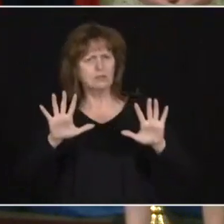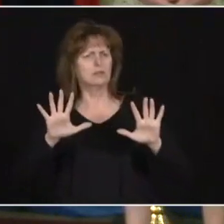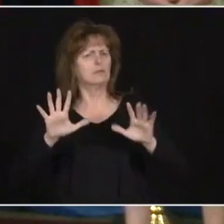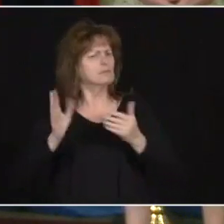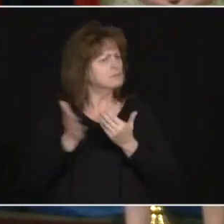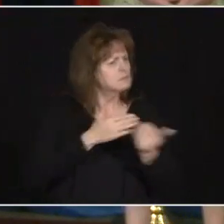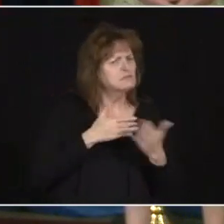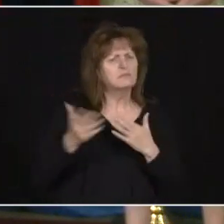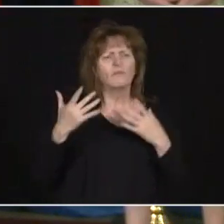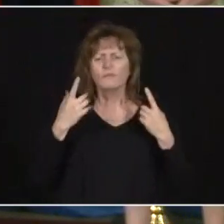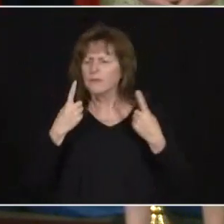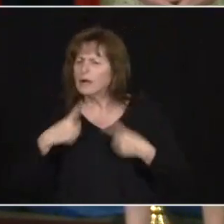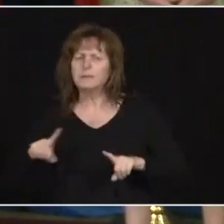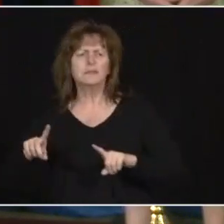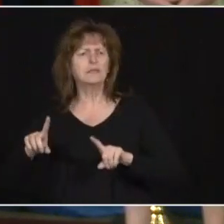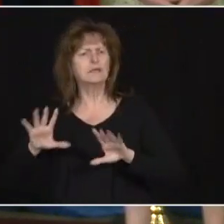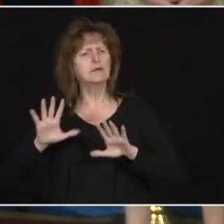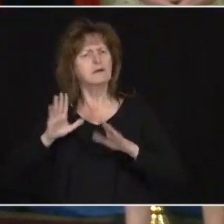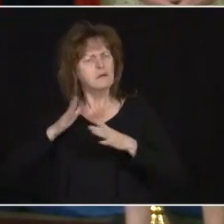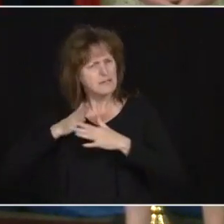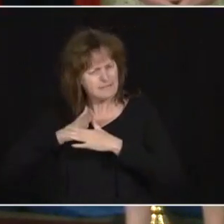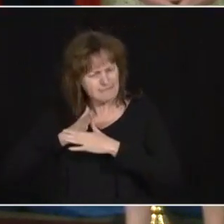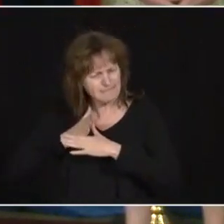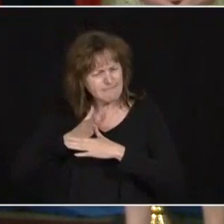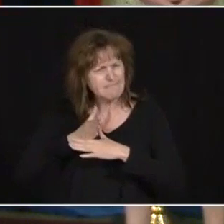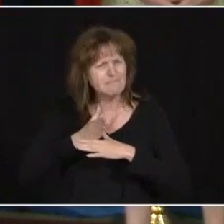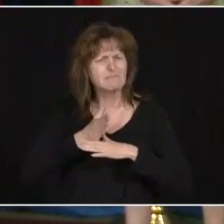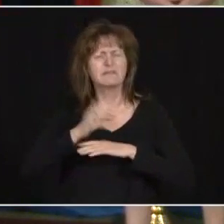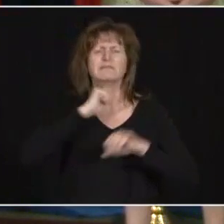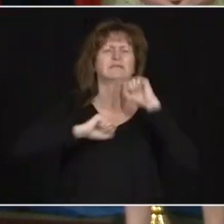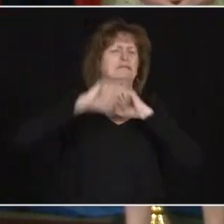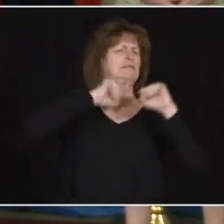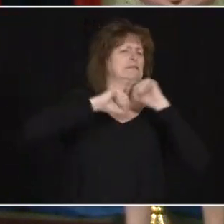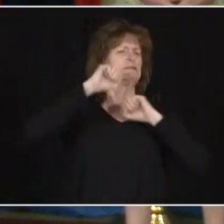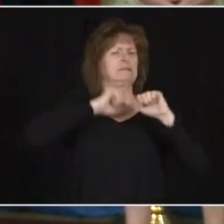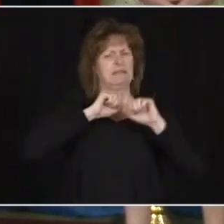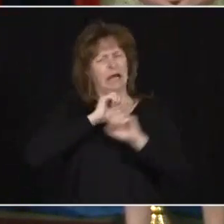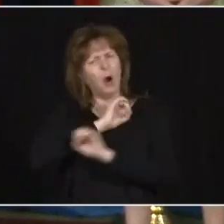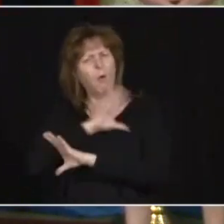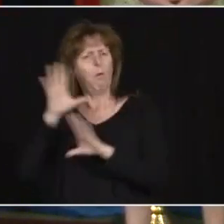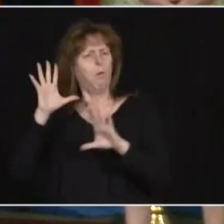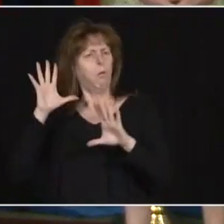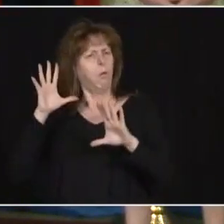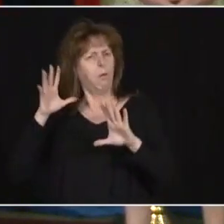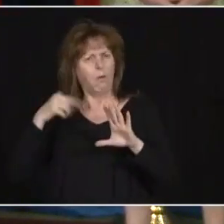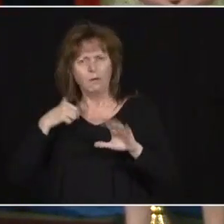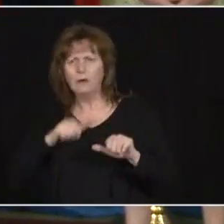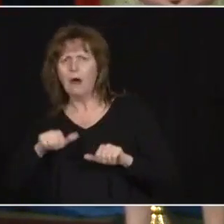despite the hardships we have endured, despite the uncertainty ahead of us